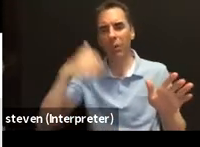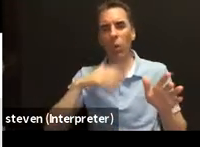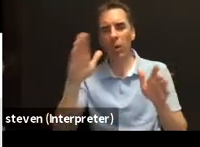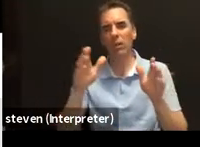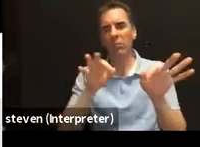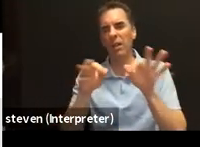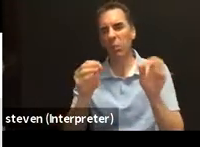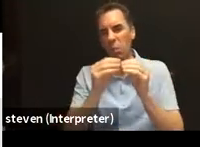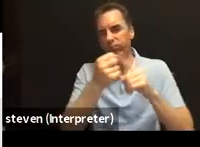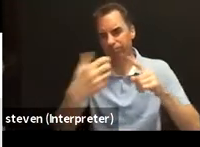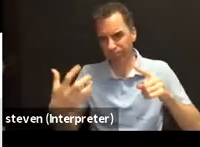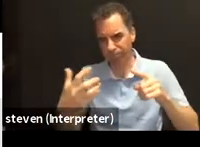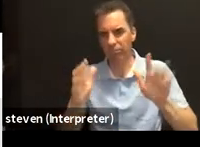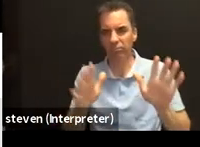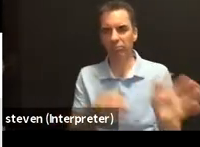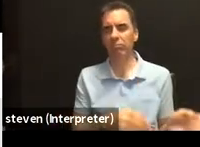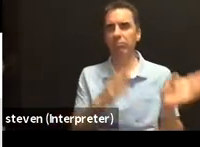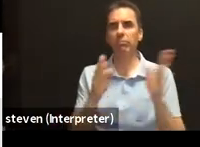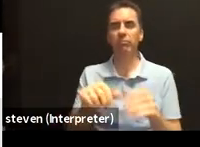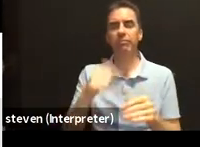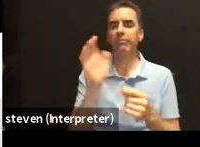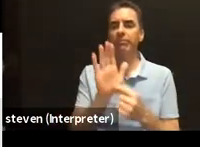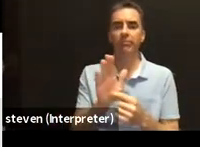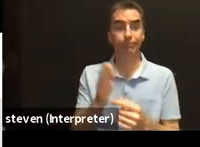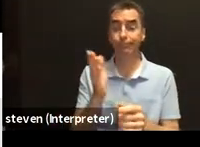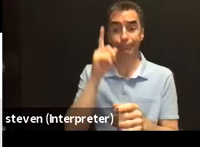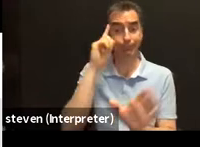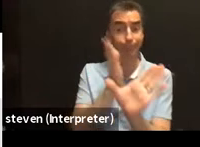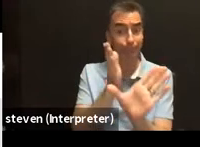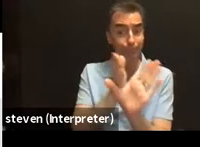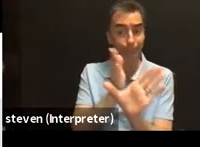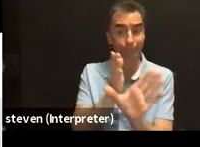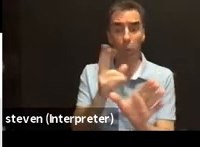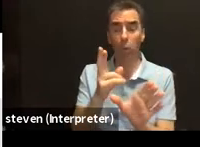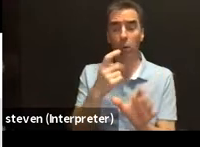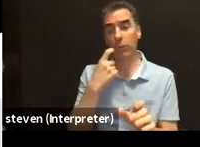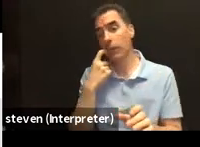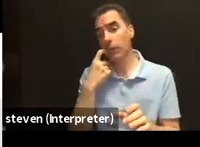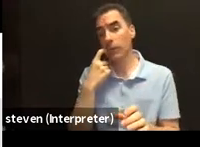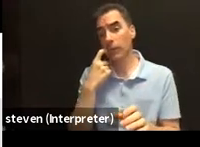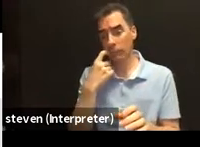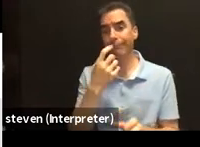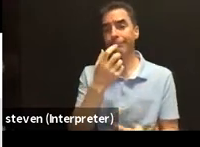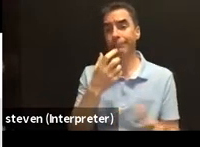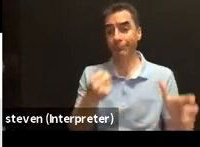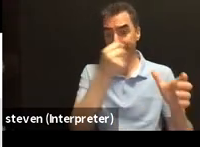maria.rodriguez: The same thing for people that are staying in a psychiatric treatment or a substance use facility oftentimes treatment program. So about 90 days.